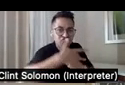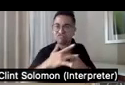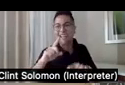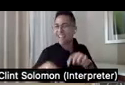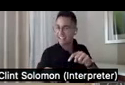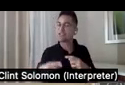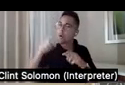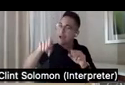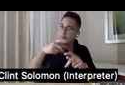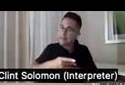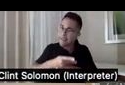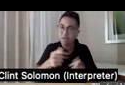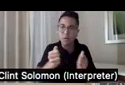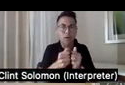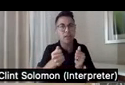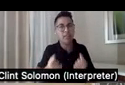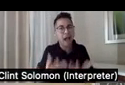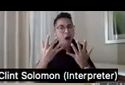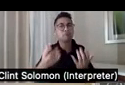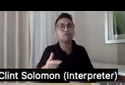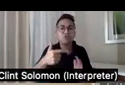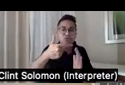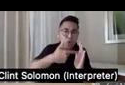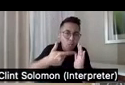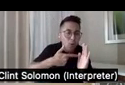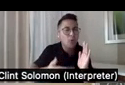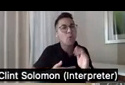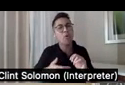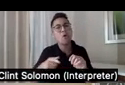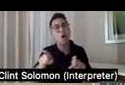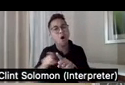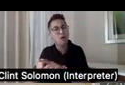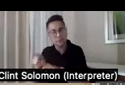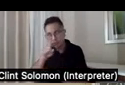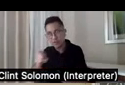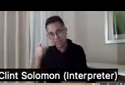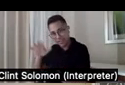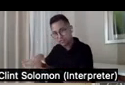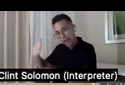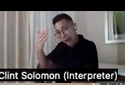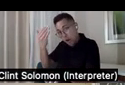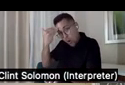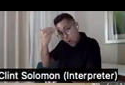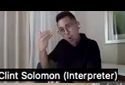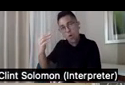and with the child's understanding of the object if possible before we affix it to the page